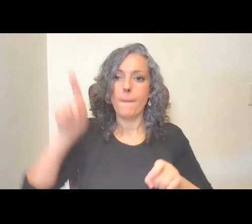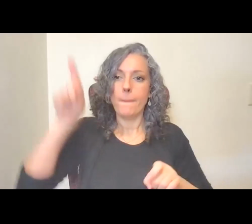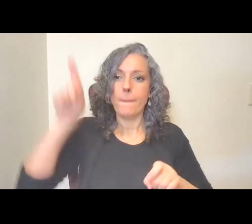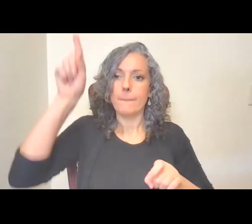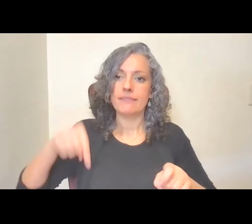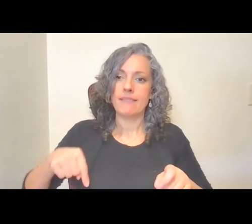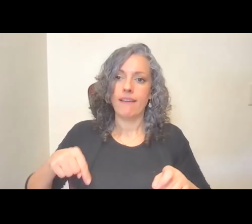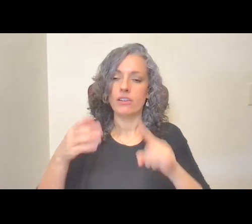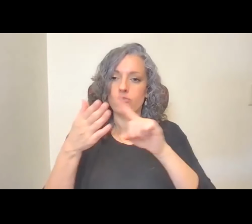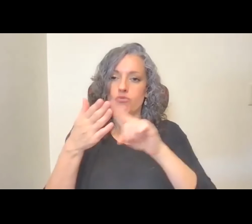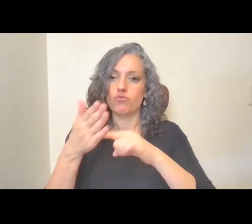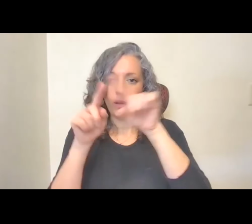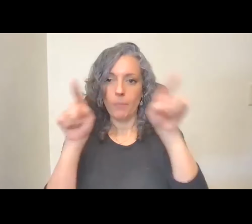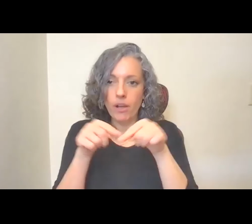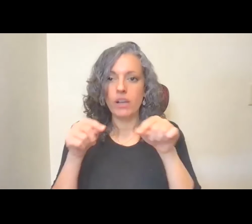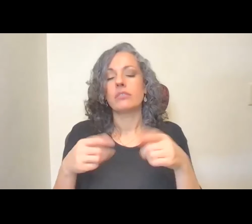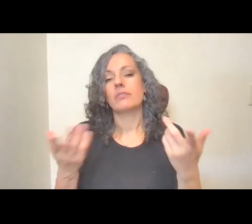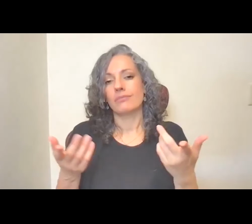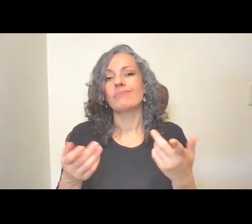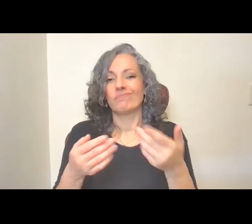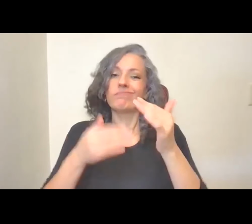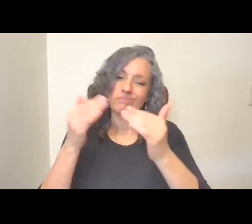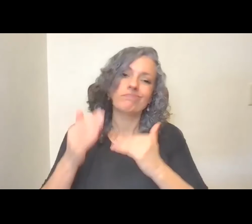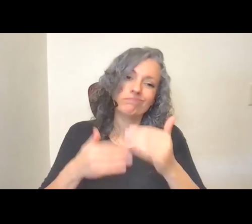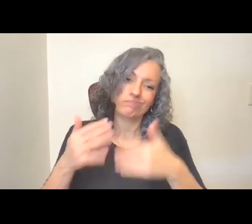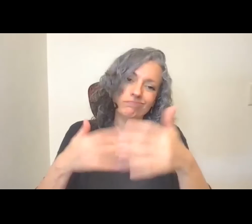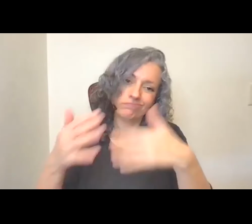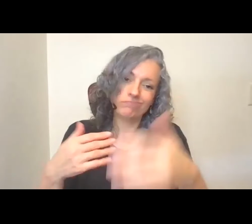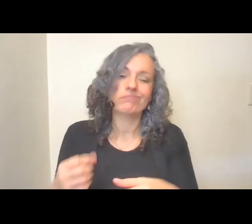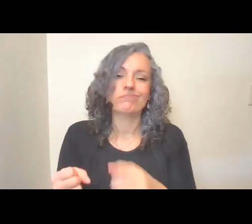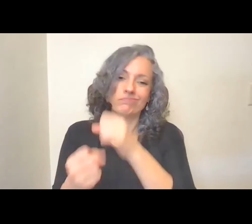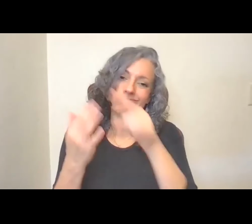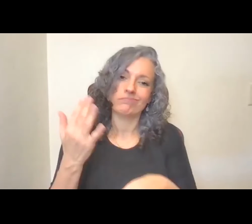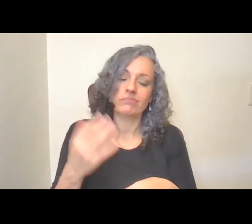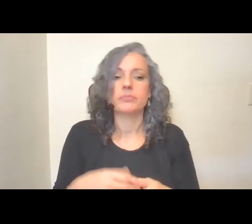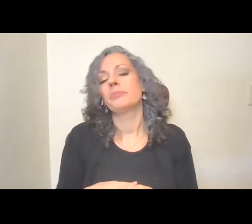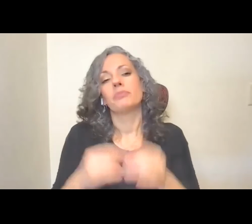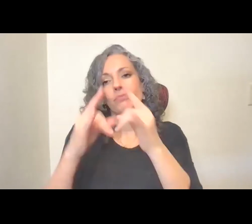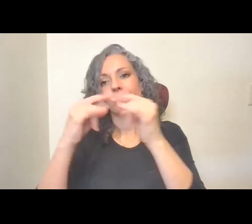etc., etc. And if you have some keyboard shortcuts, like I don't have any in my tool,